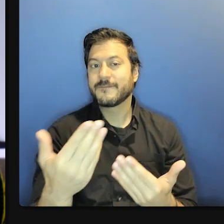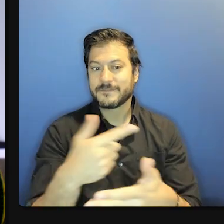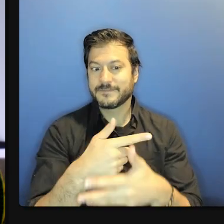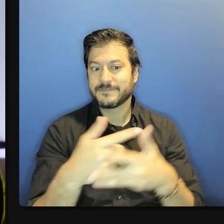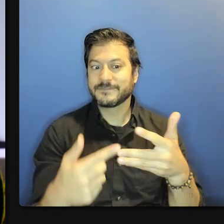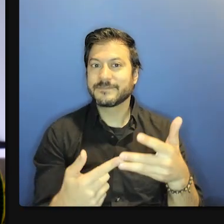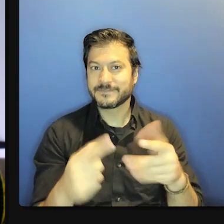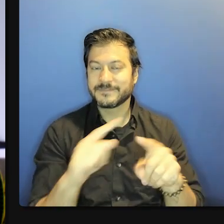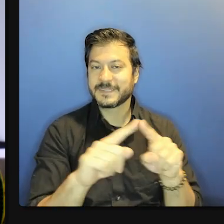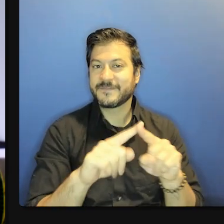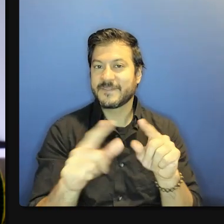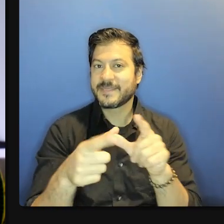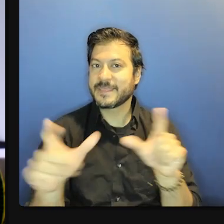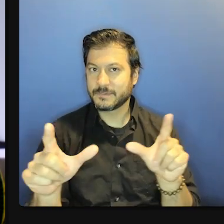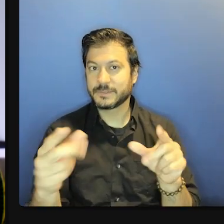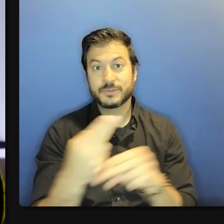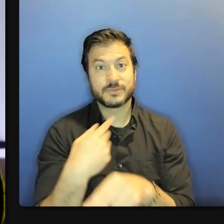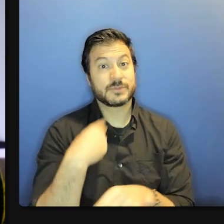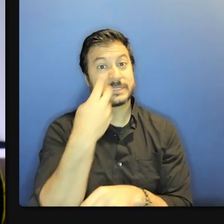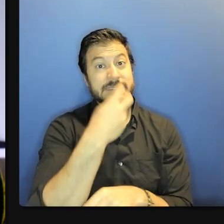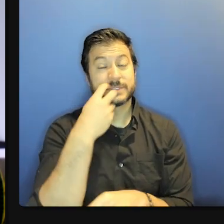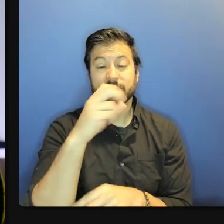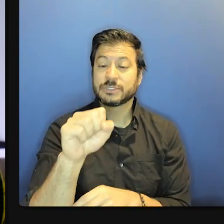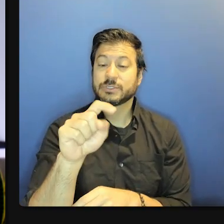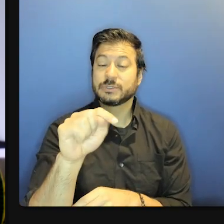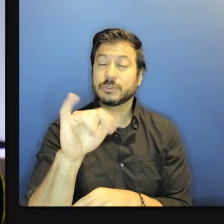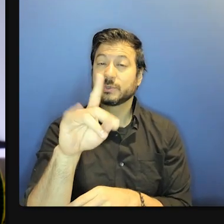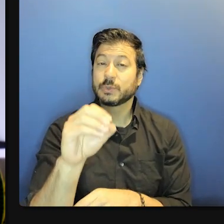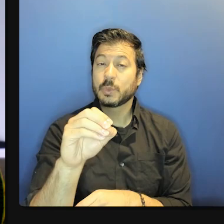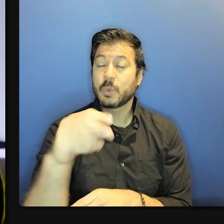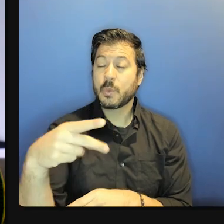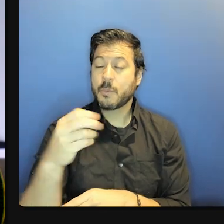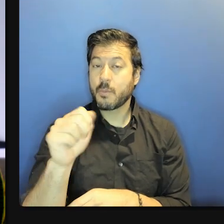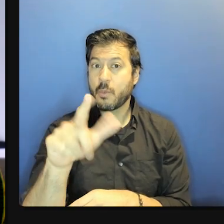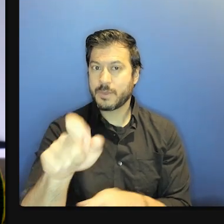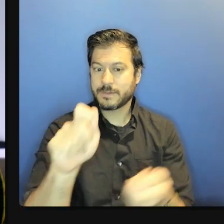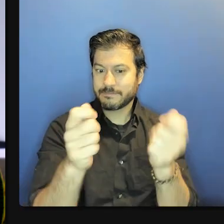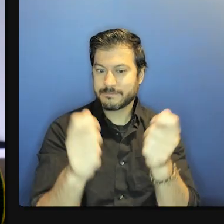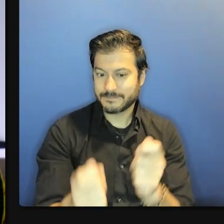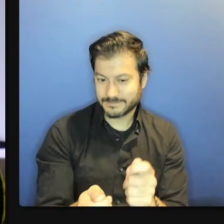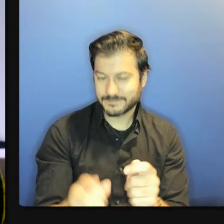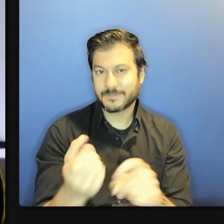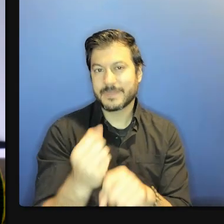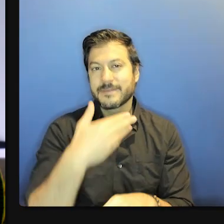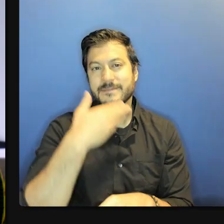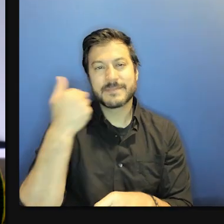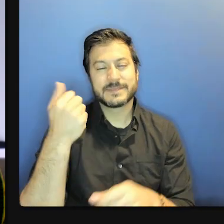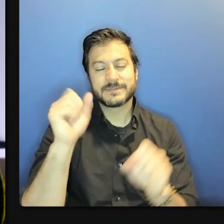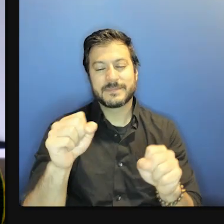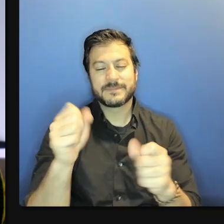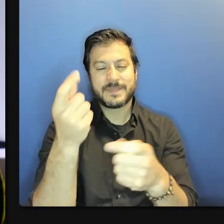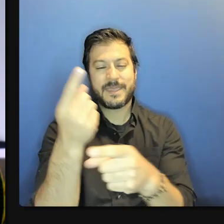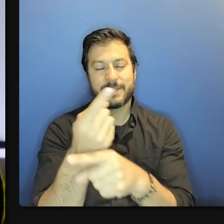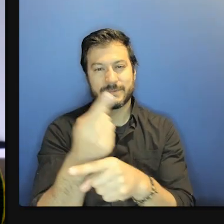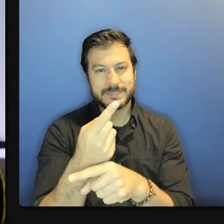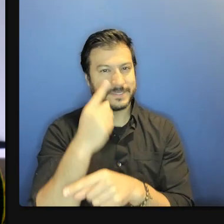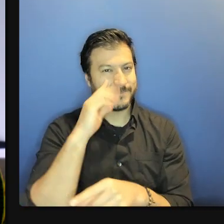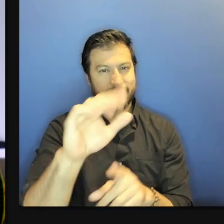across a wide range of languages, and using our Speech Studio portal, you can customize them so you get the best possible accuracy for your scenario.